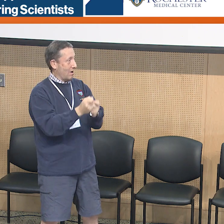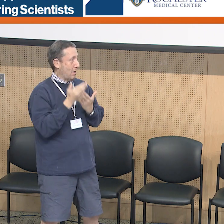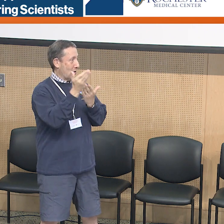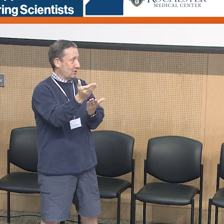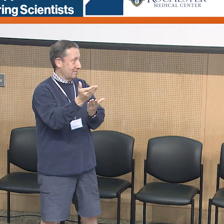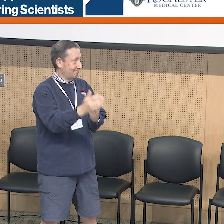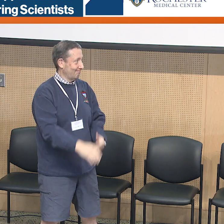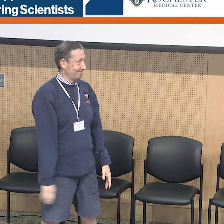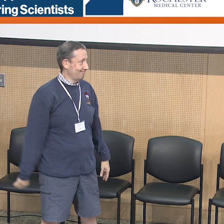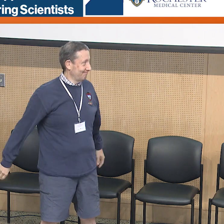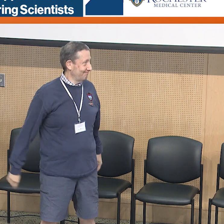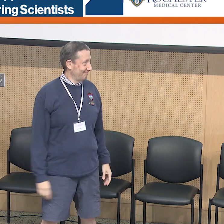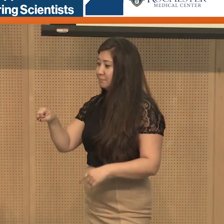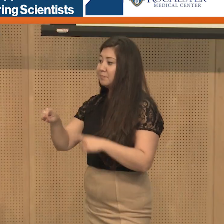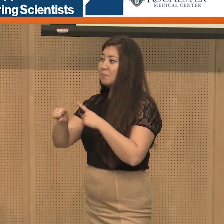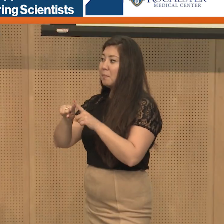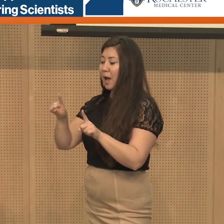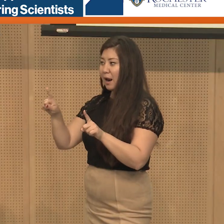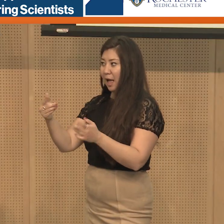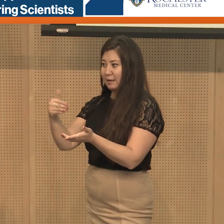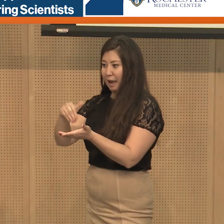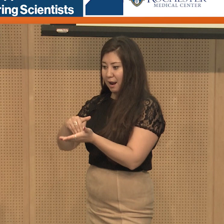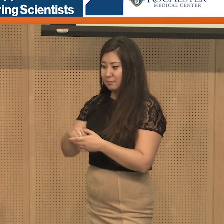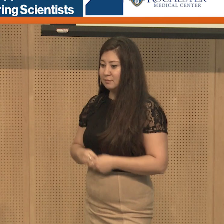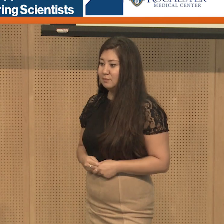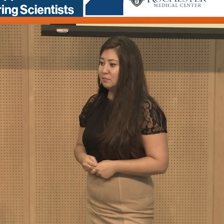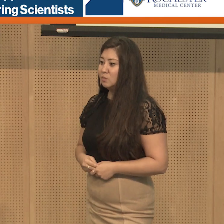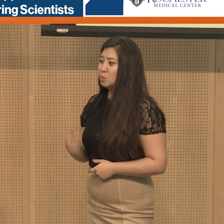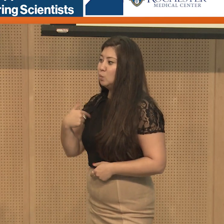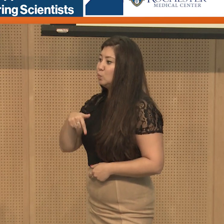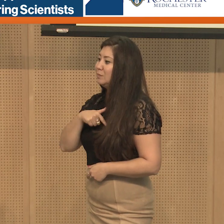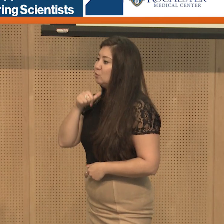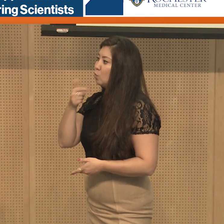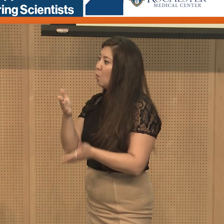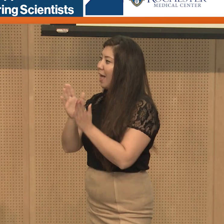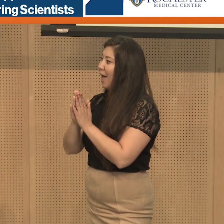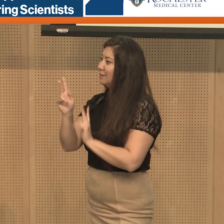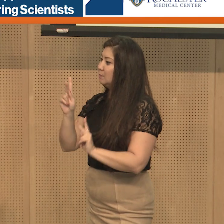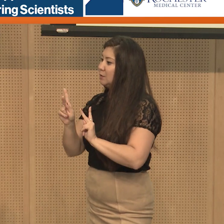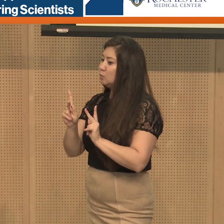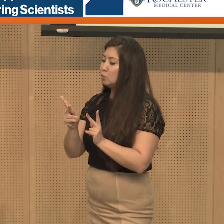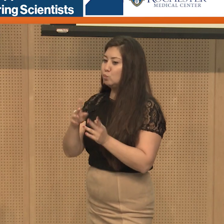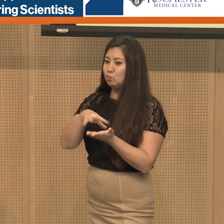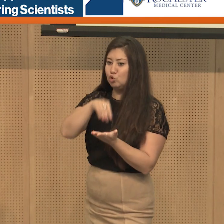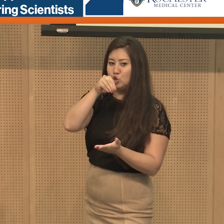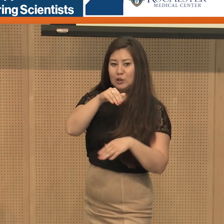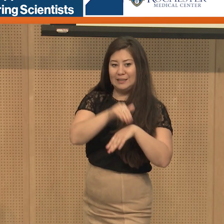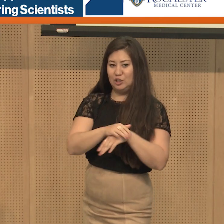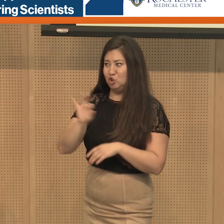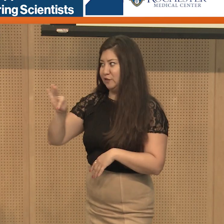for proposals and for publishing. Yes. But again, we don't ask people